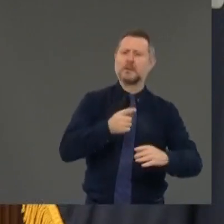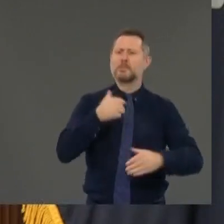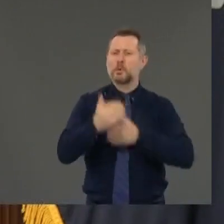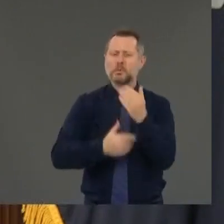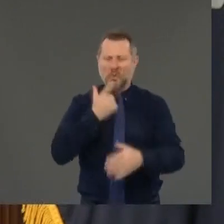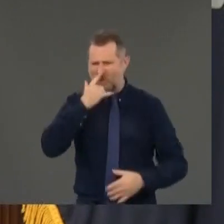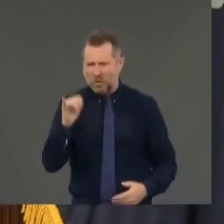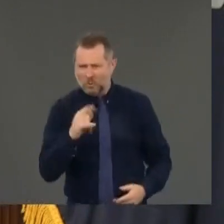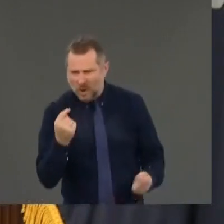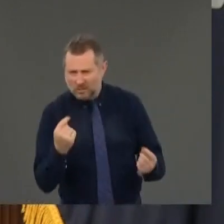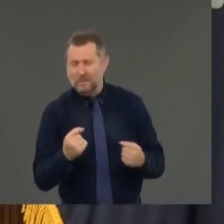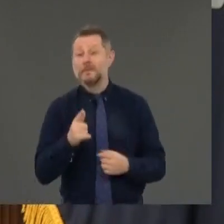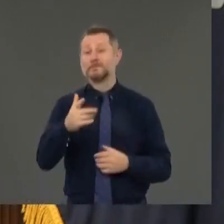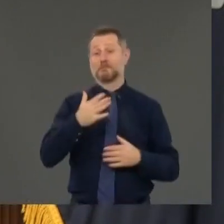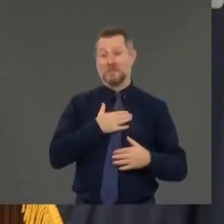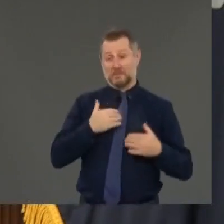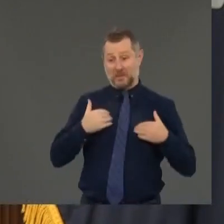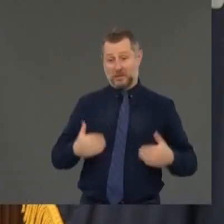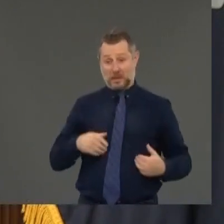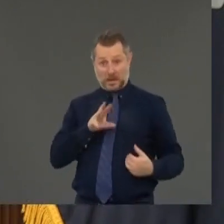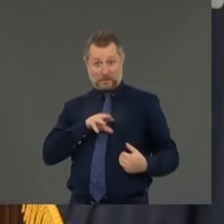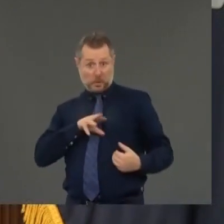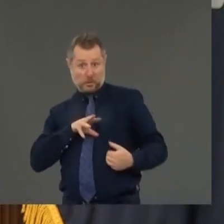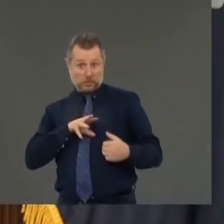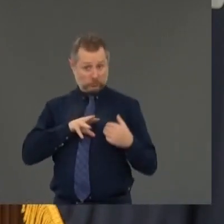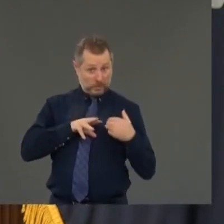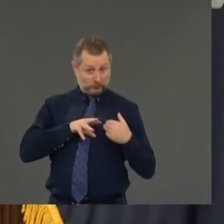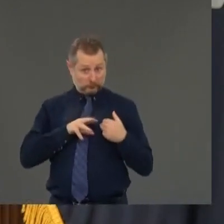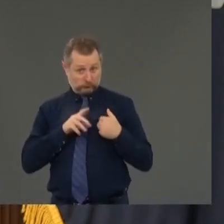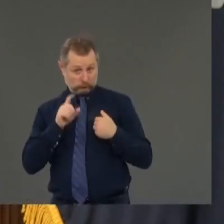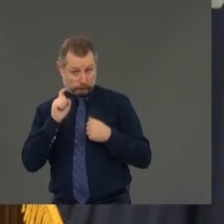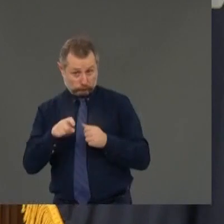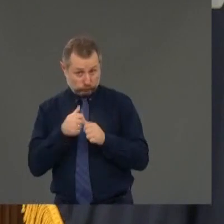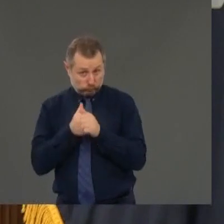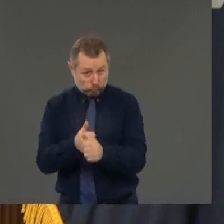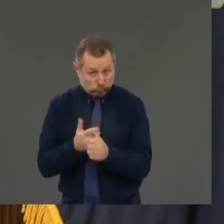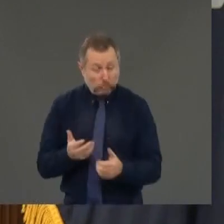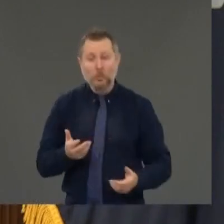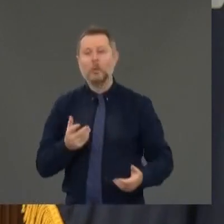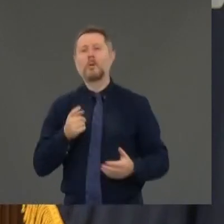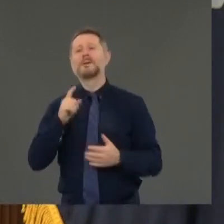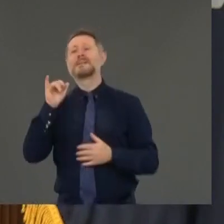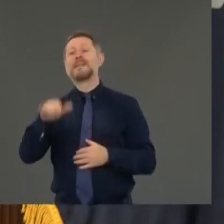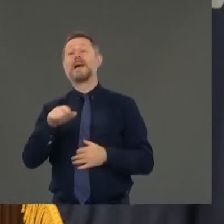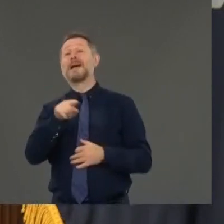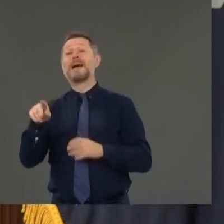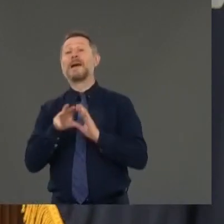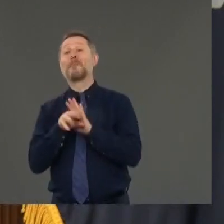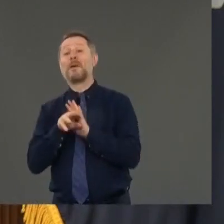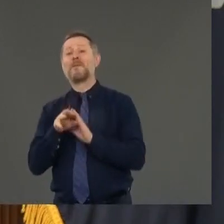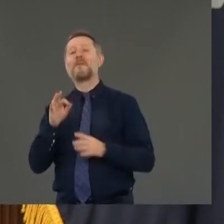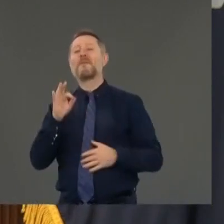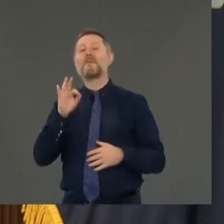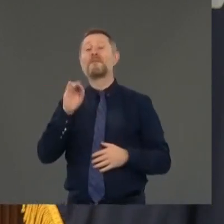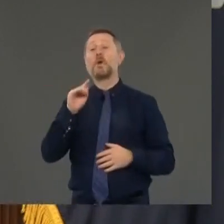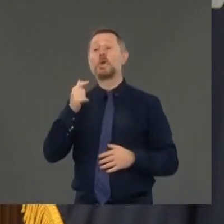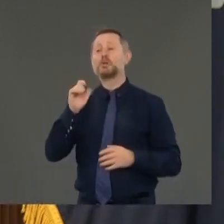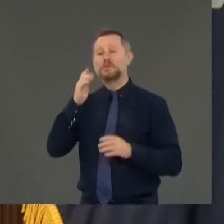WHAT'S OUR DISCIPLINARY PROCESS?